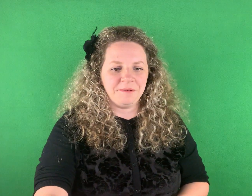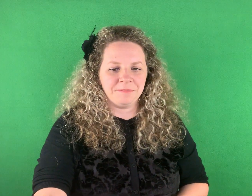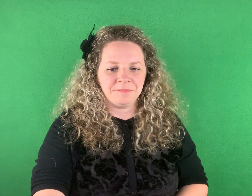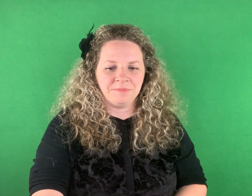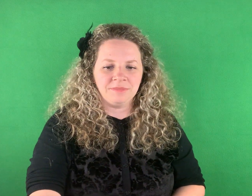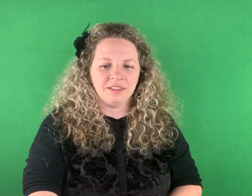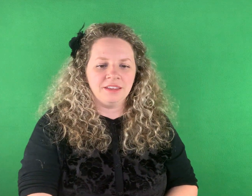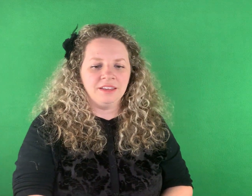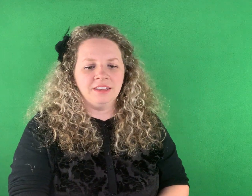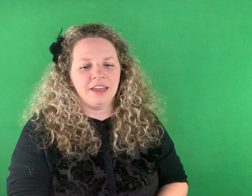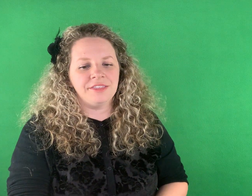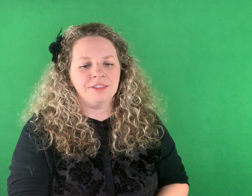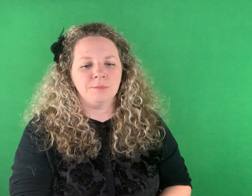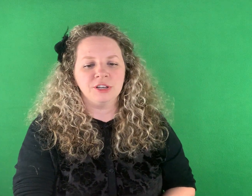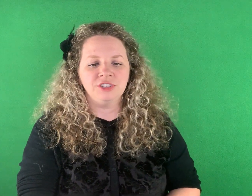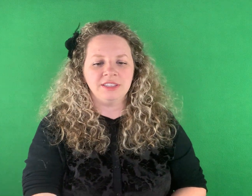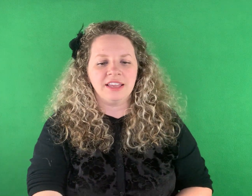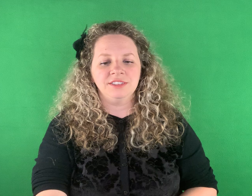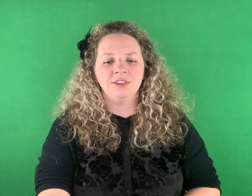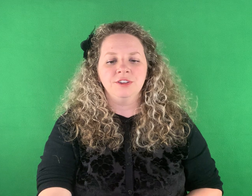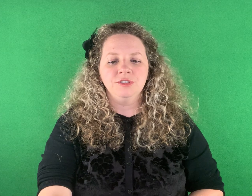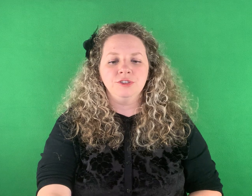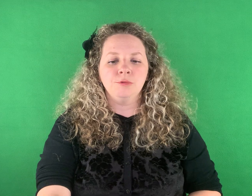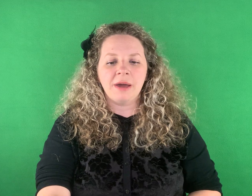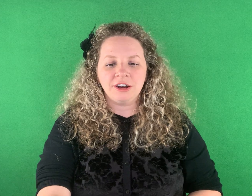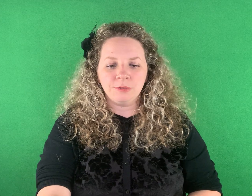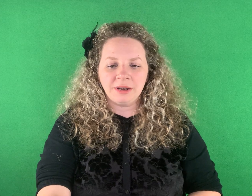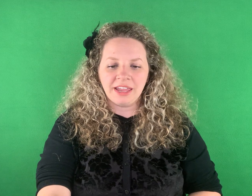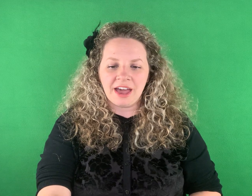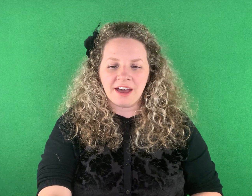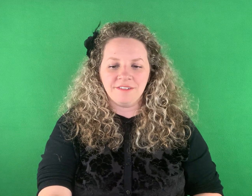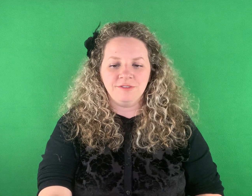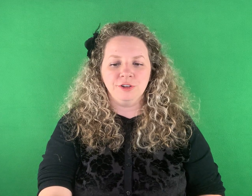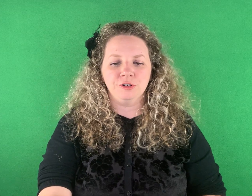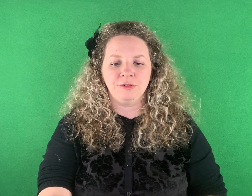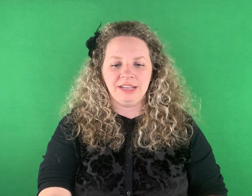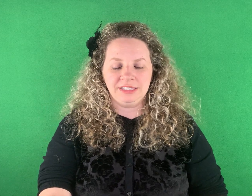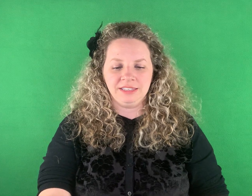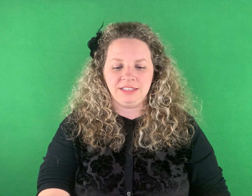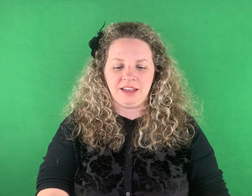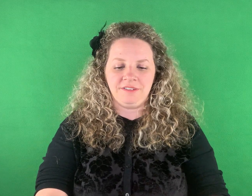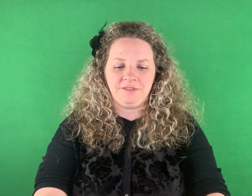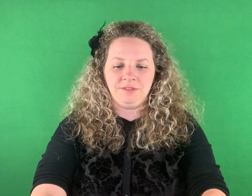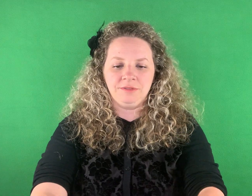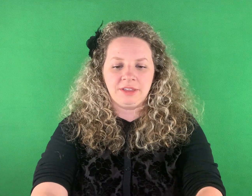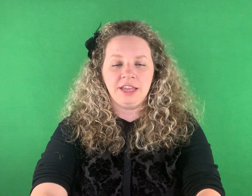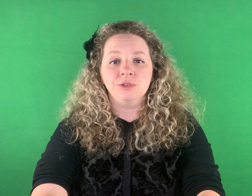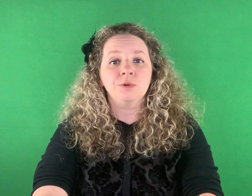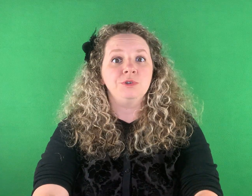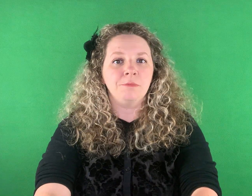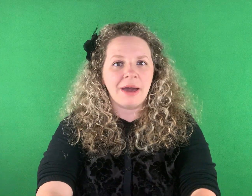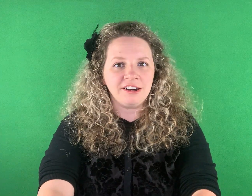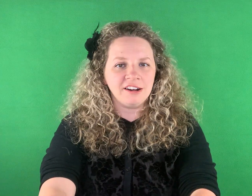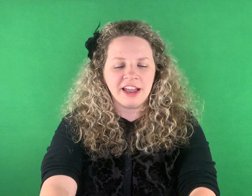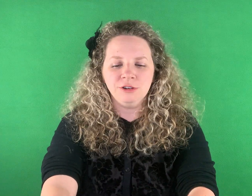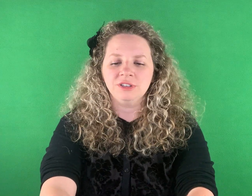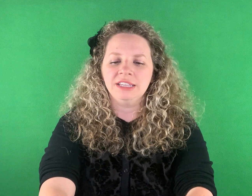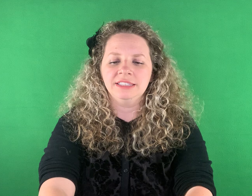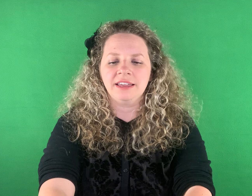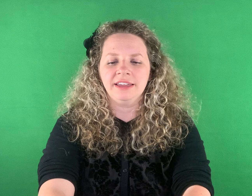And then the bridge says: “No matter what, I have Your grace— it’s enough.” Okay. So: DOESN’T MATTER I usually sign